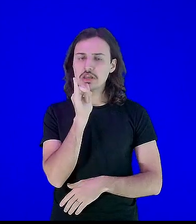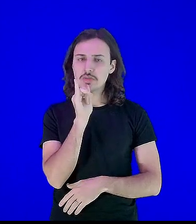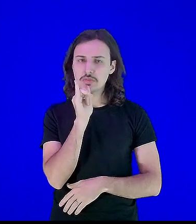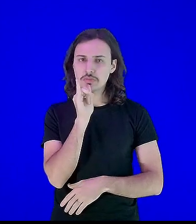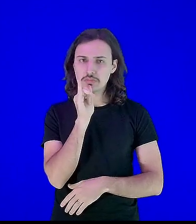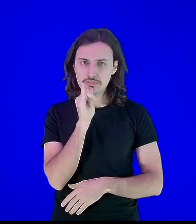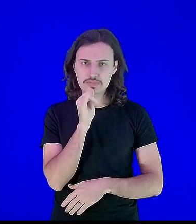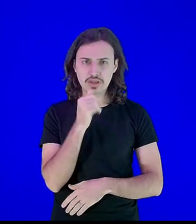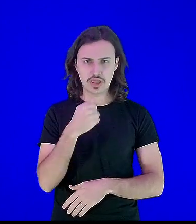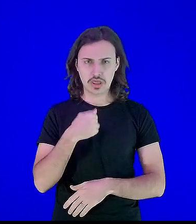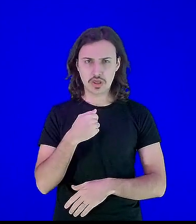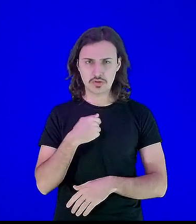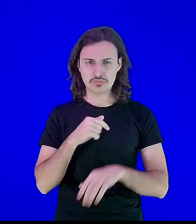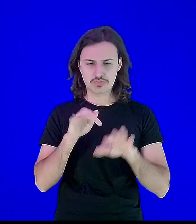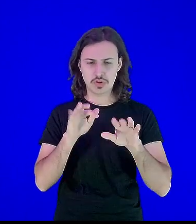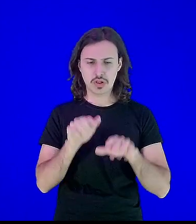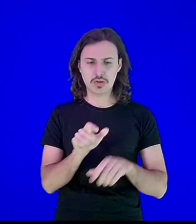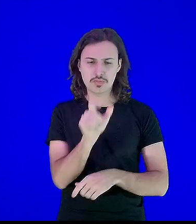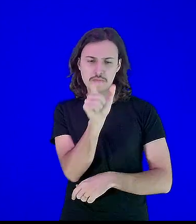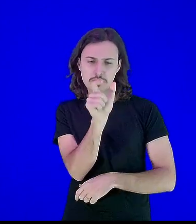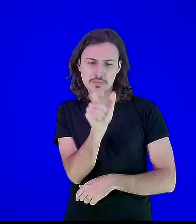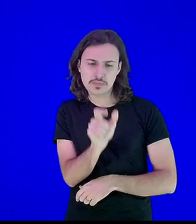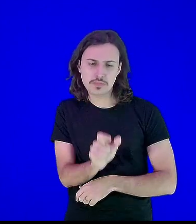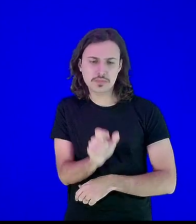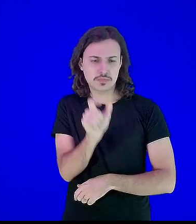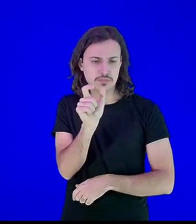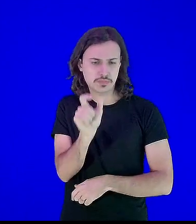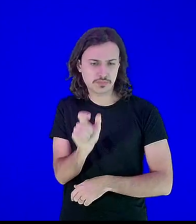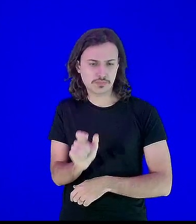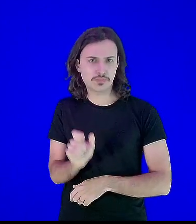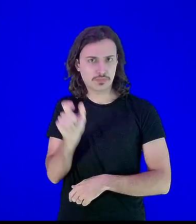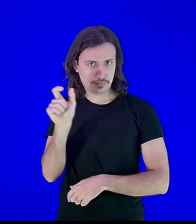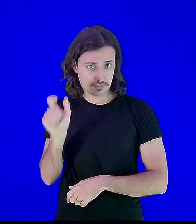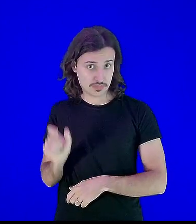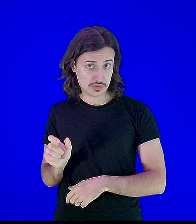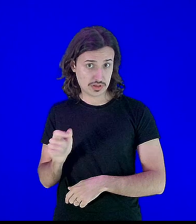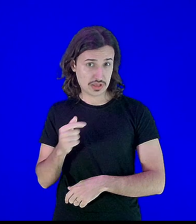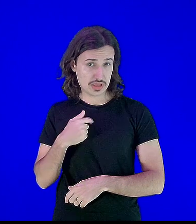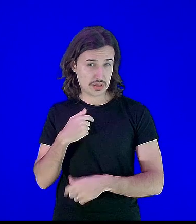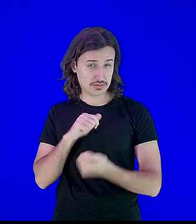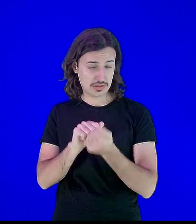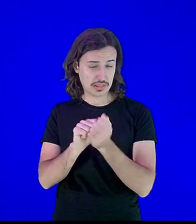well, it is as easy as going into "format" in the top bar